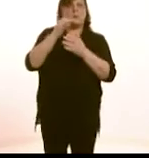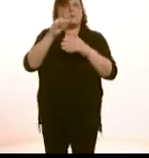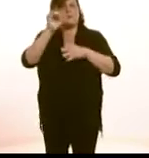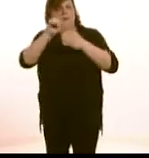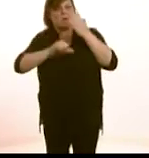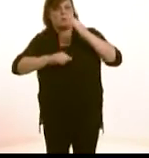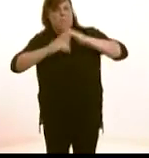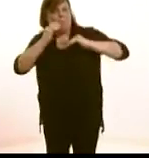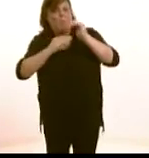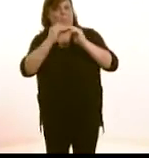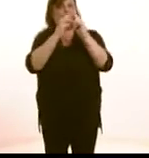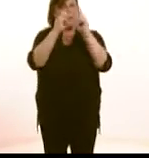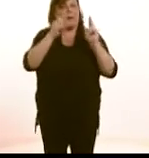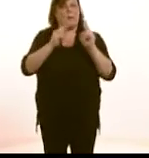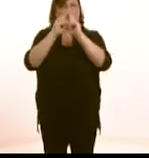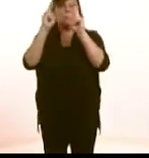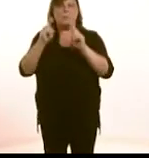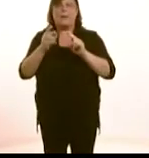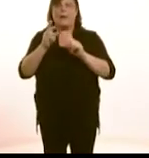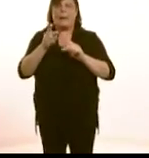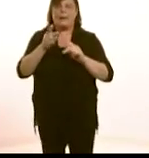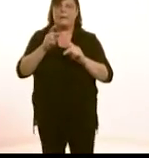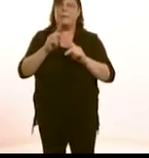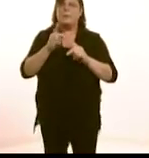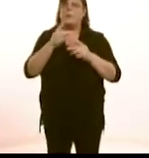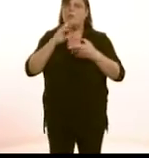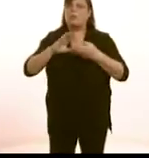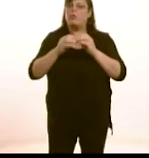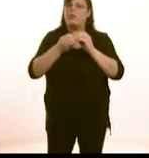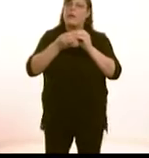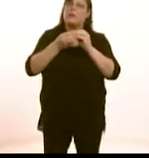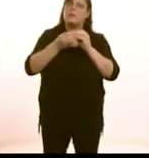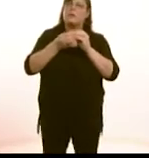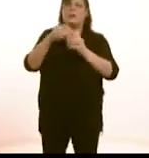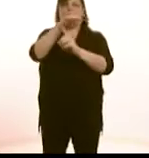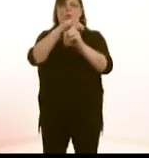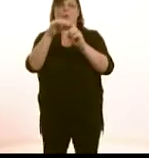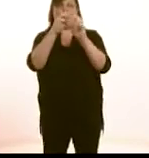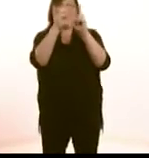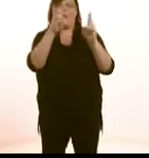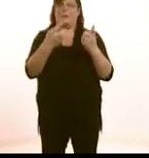again. But, the main way of generating social housing is through housing associations, and I declare